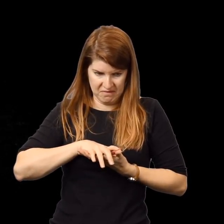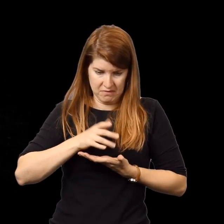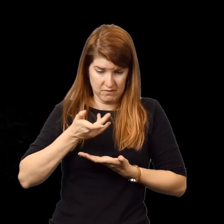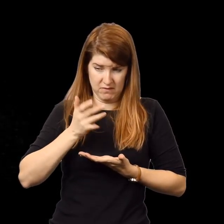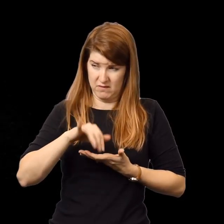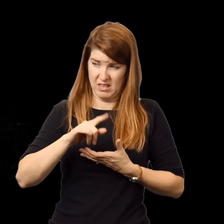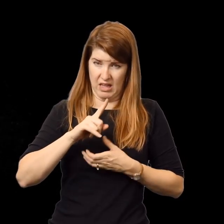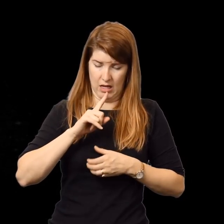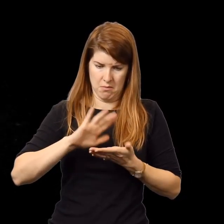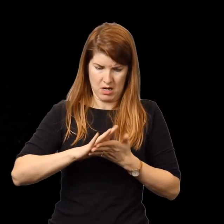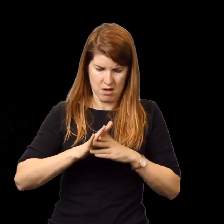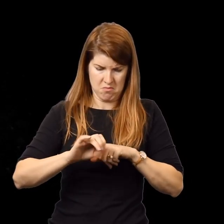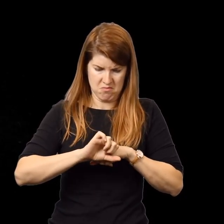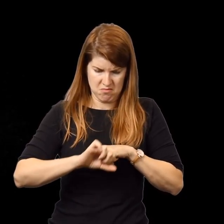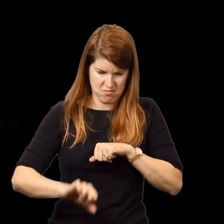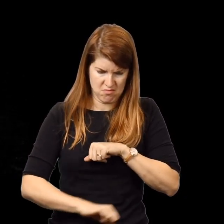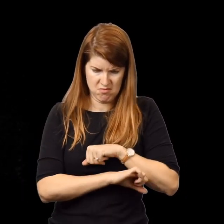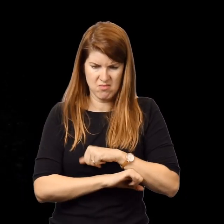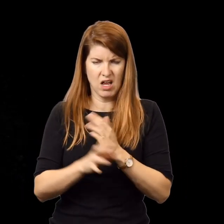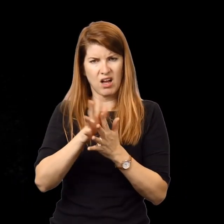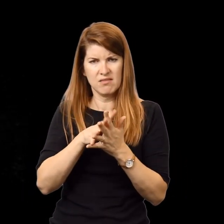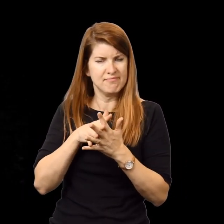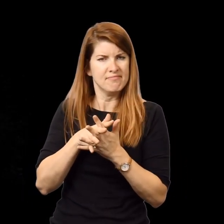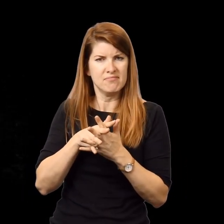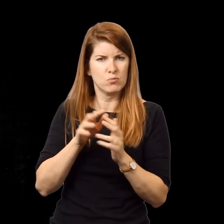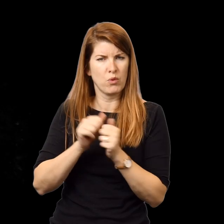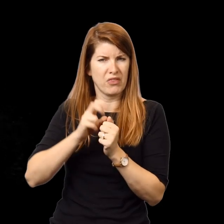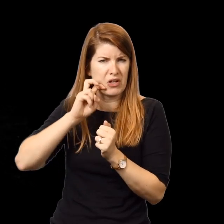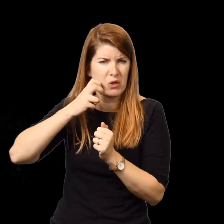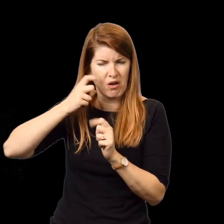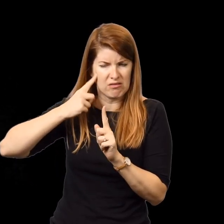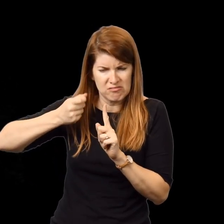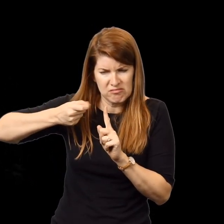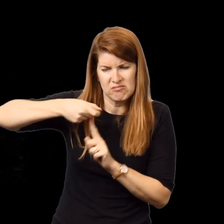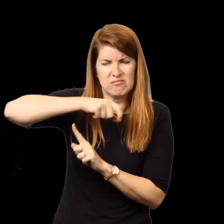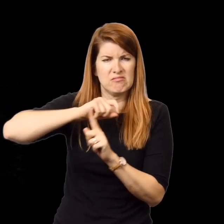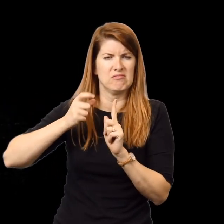which then gets laid down in their neural network, an it operates,